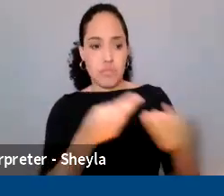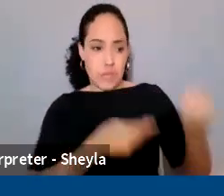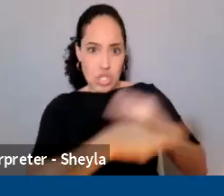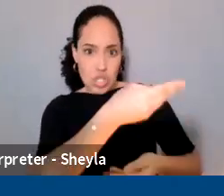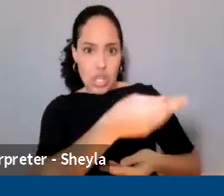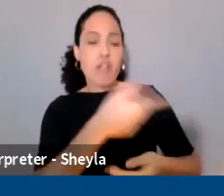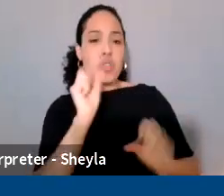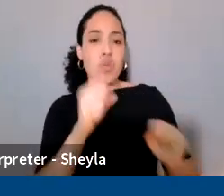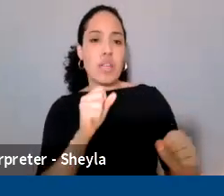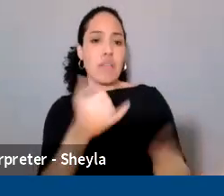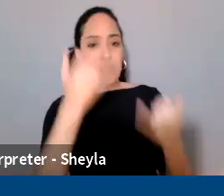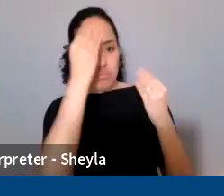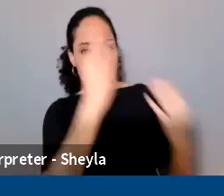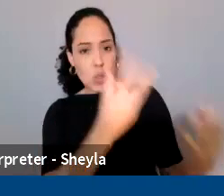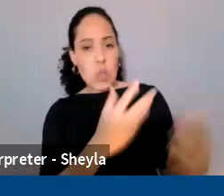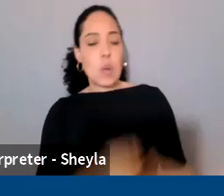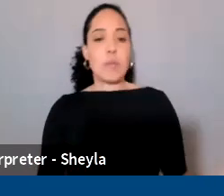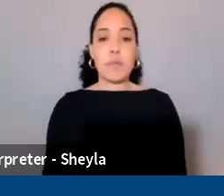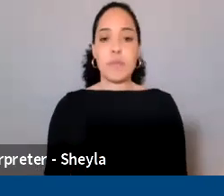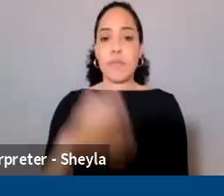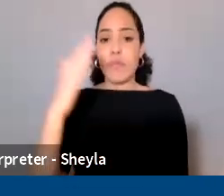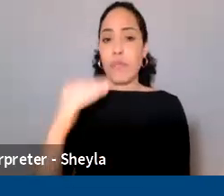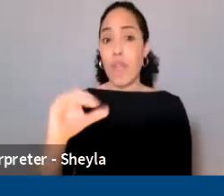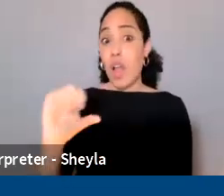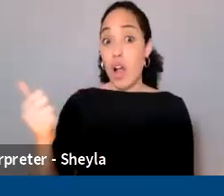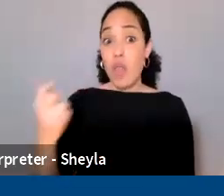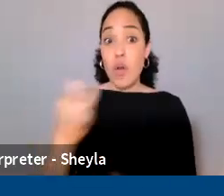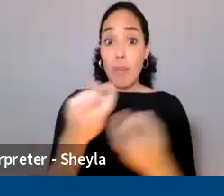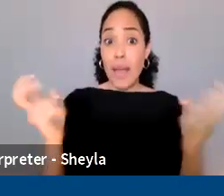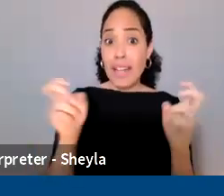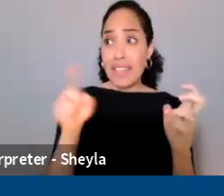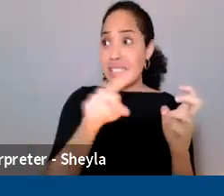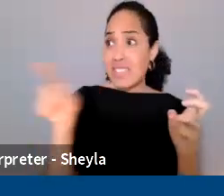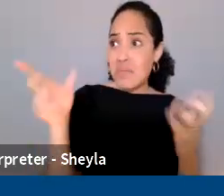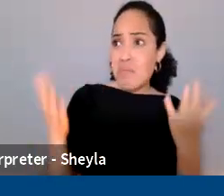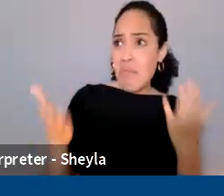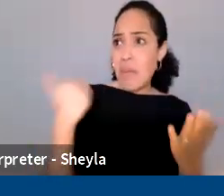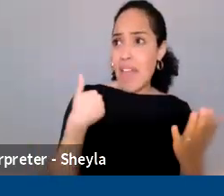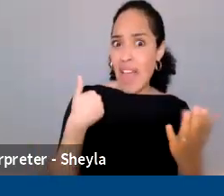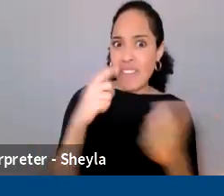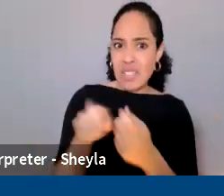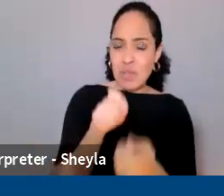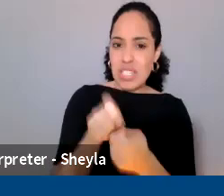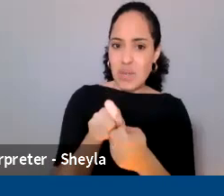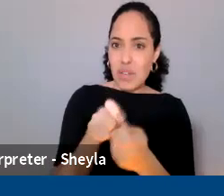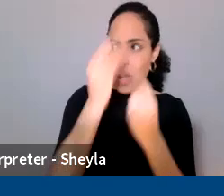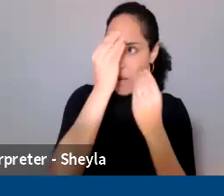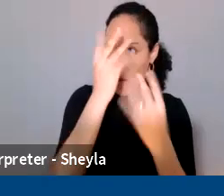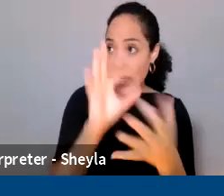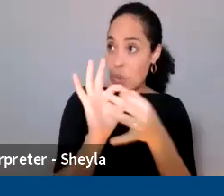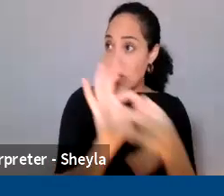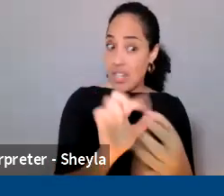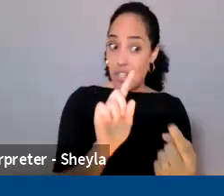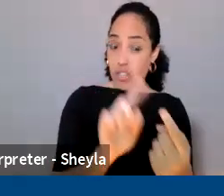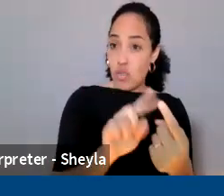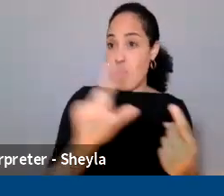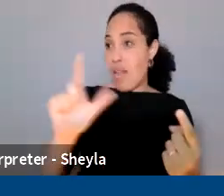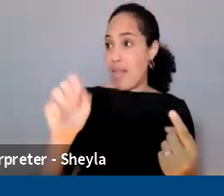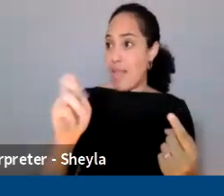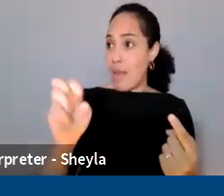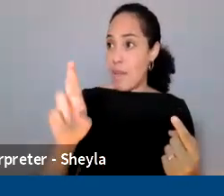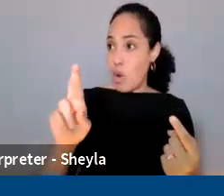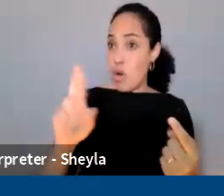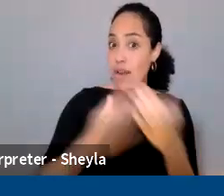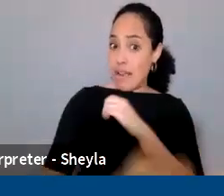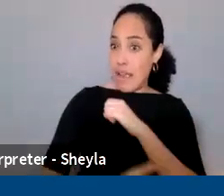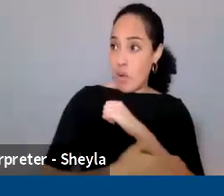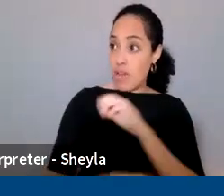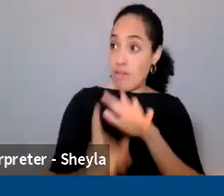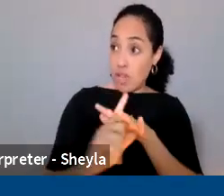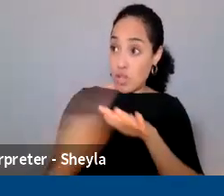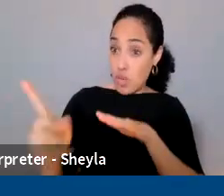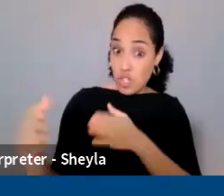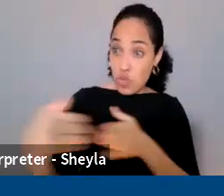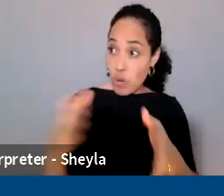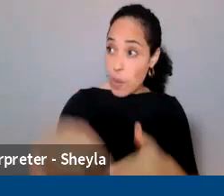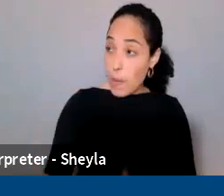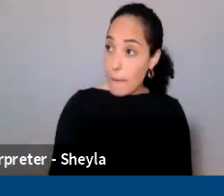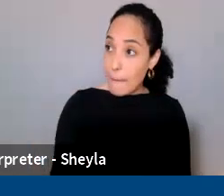of our other panelists have a specific knowledge of that evacuation route in Larimer county